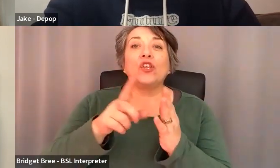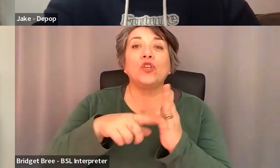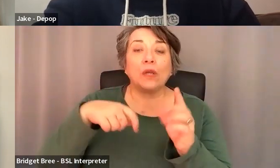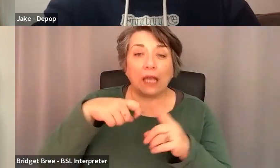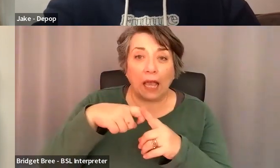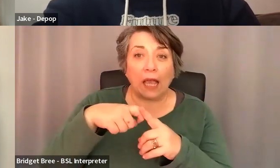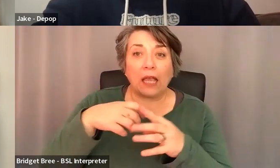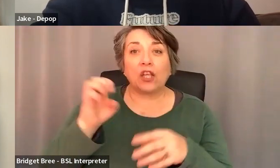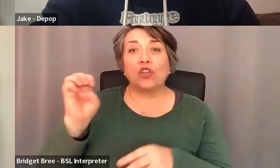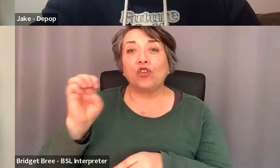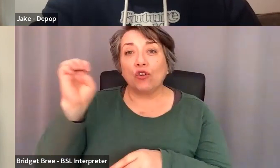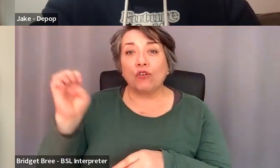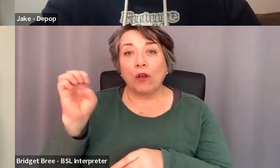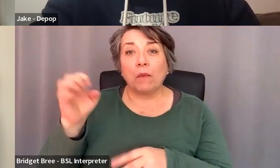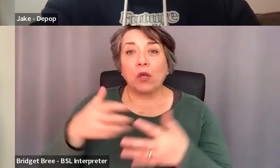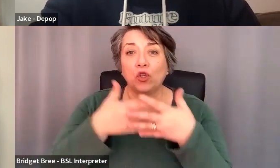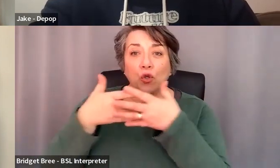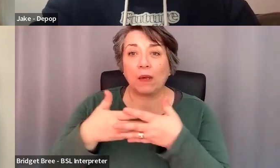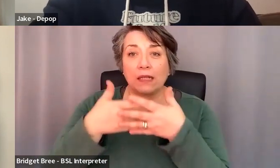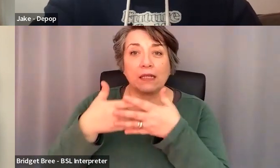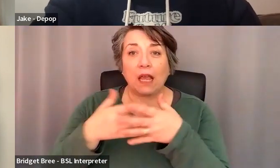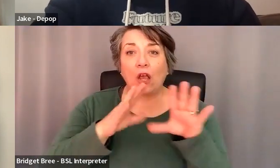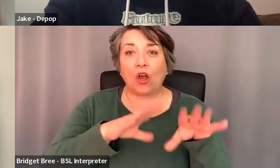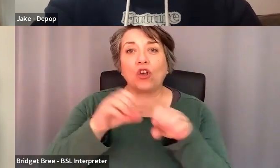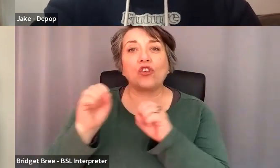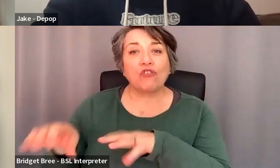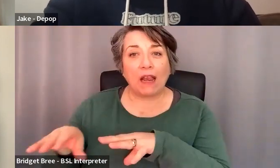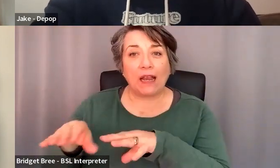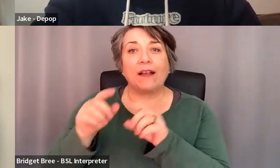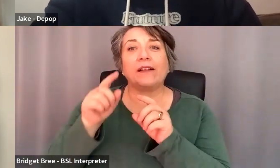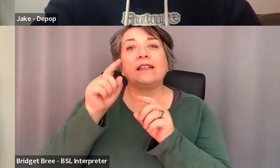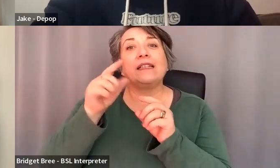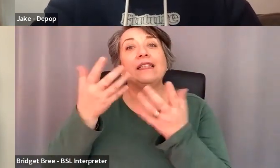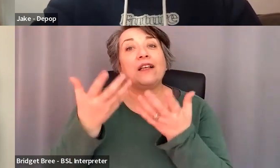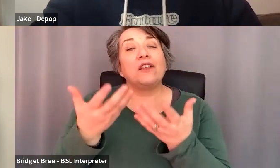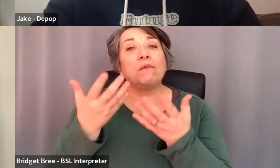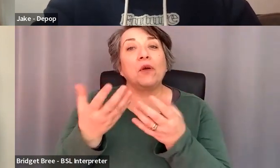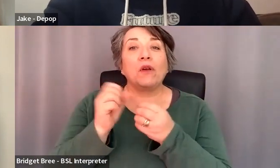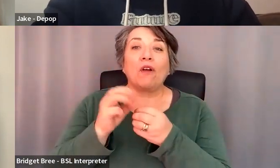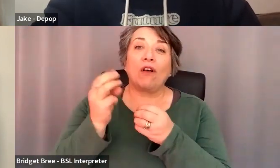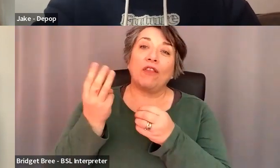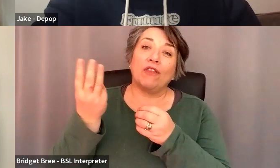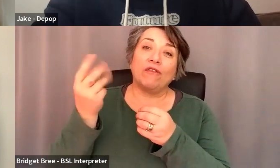And Australia present. We've got around 400 people working for across our offices, based